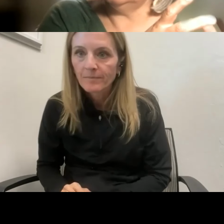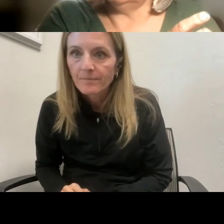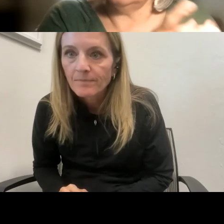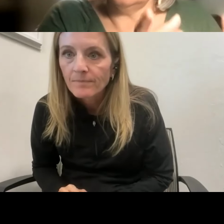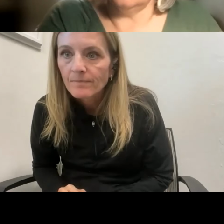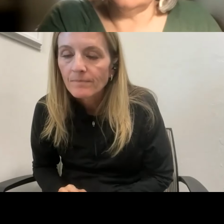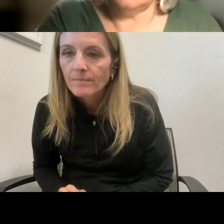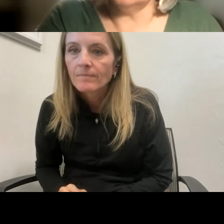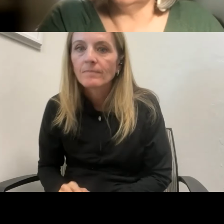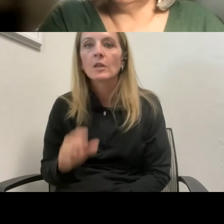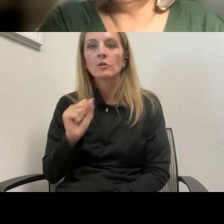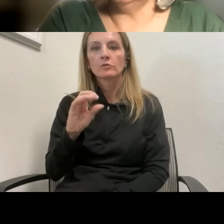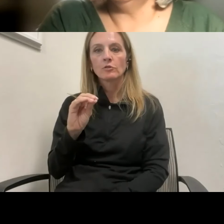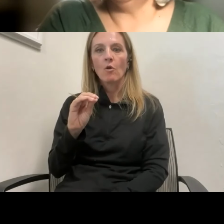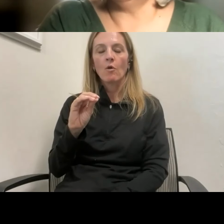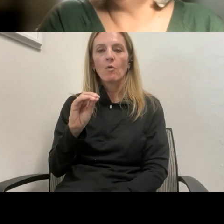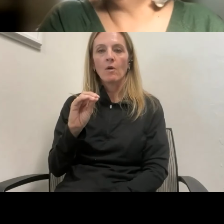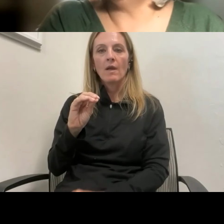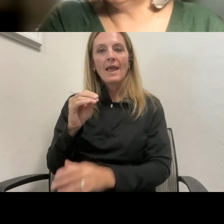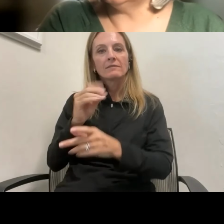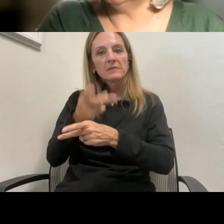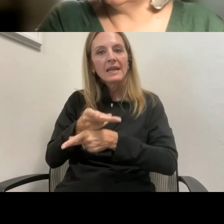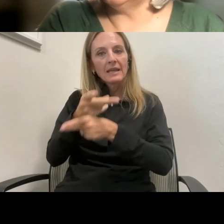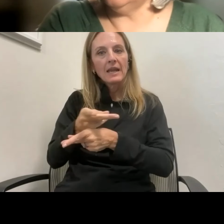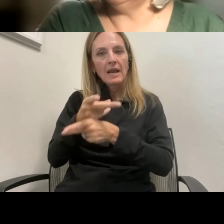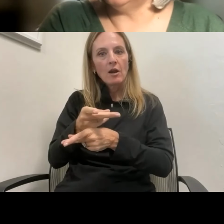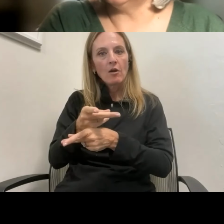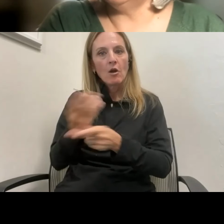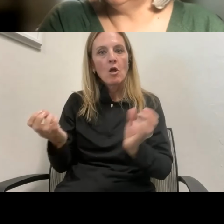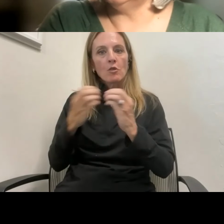and taking good care there, the more resilience we have in our communities.